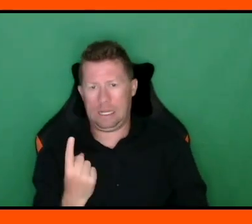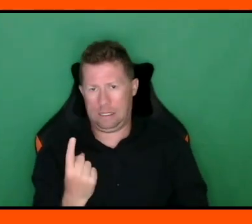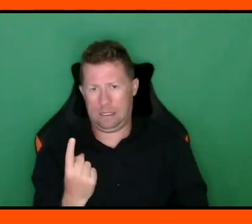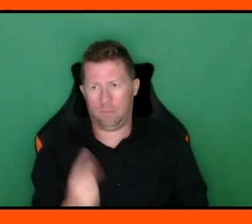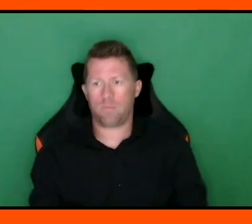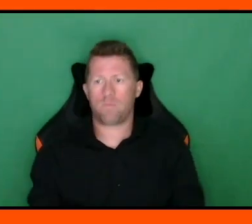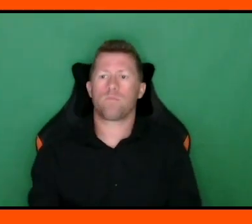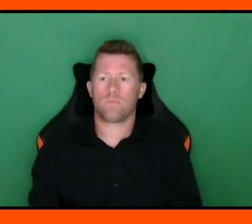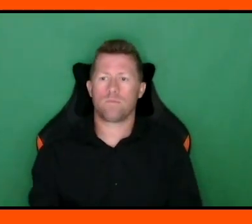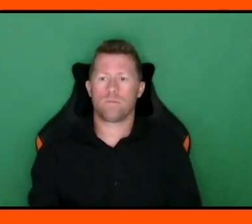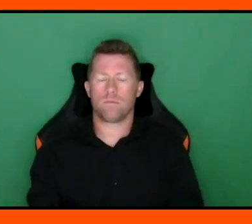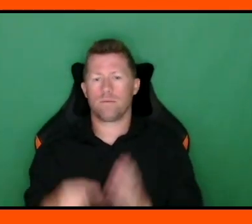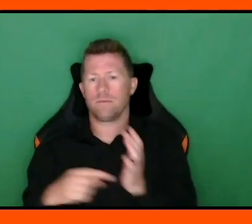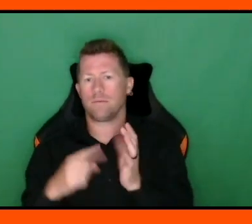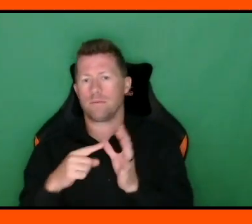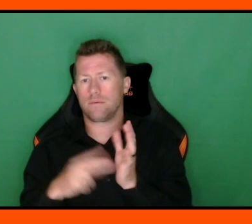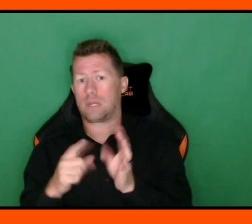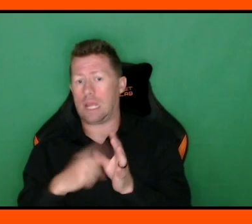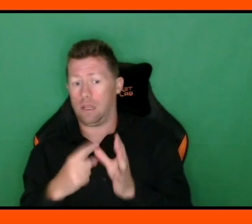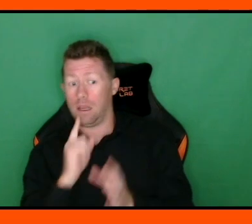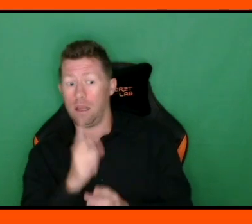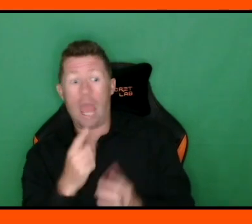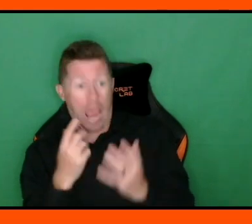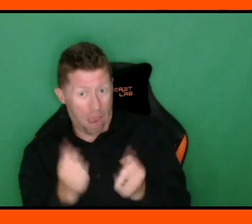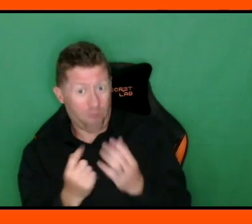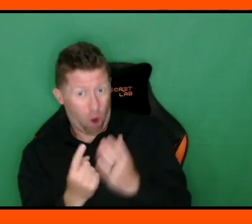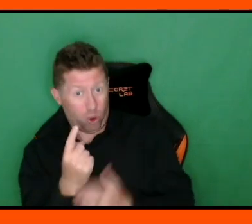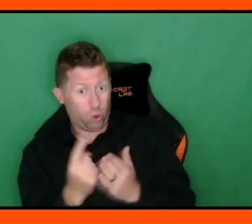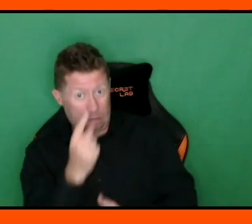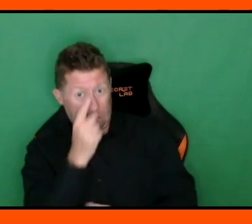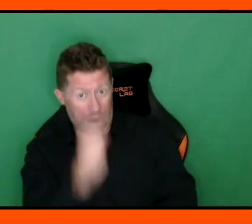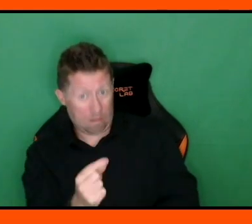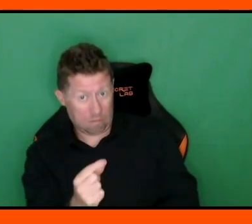There are opportunities if you need to make some improvements